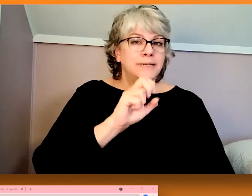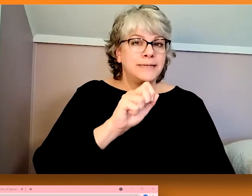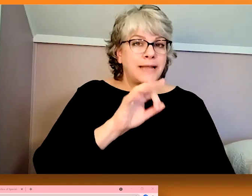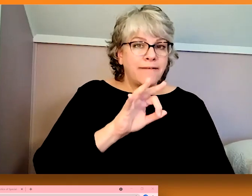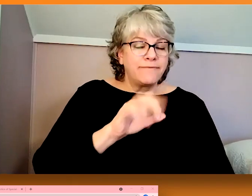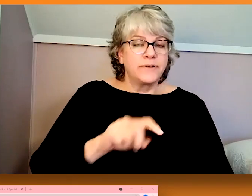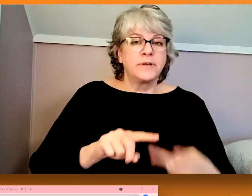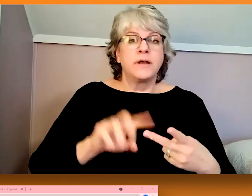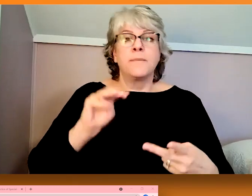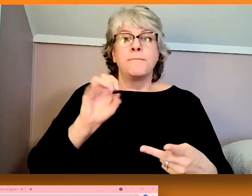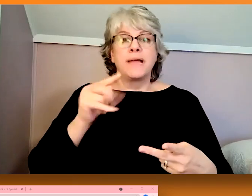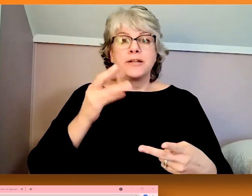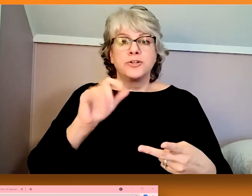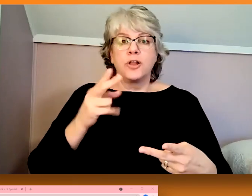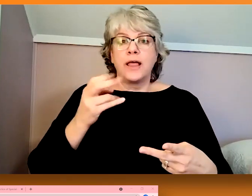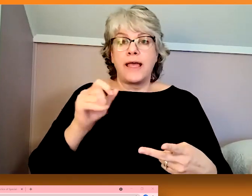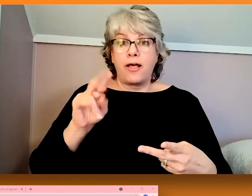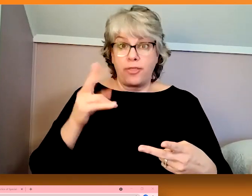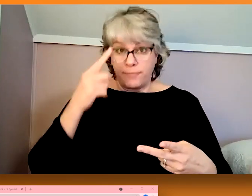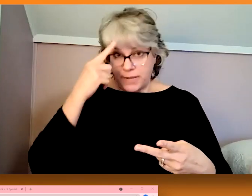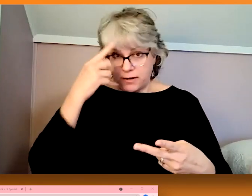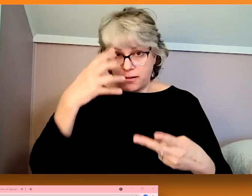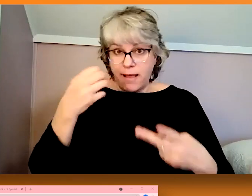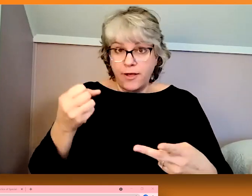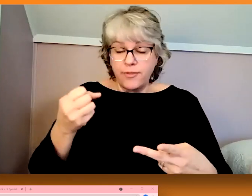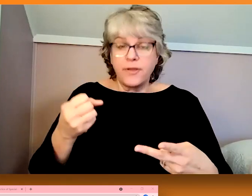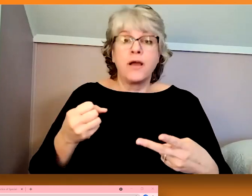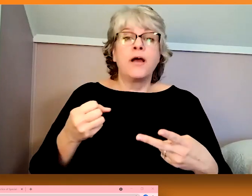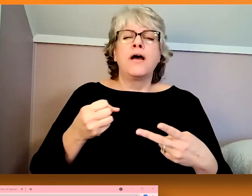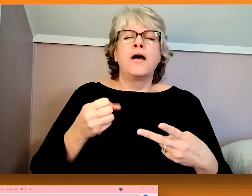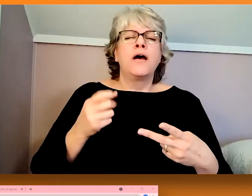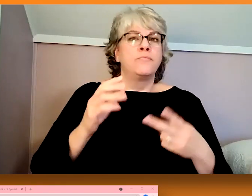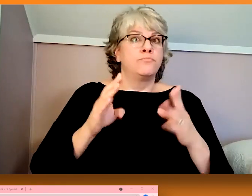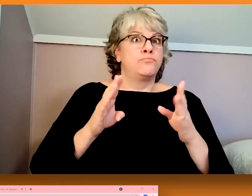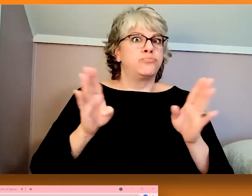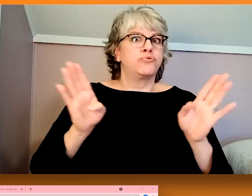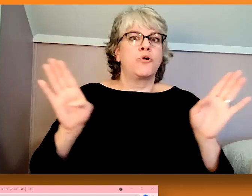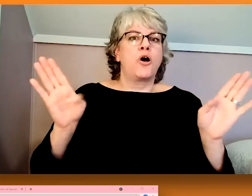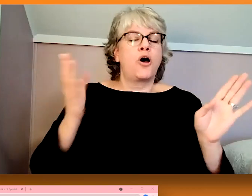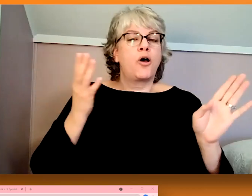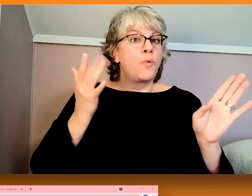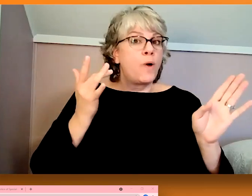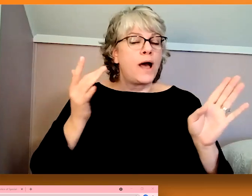and then every week I get a list of 30 or 40 grants.